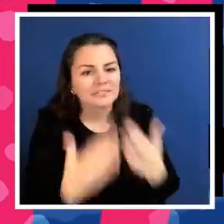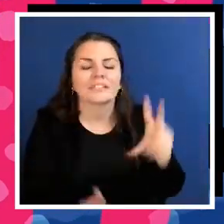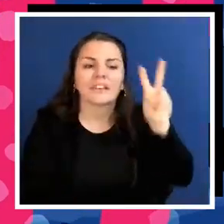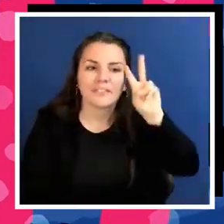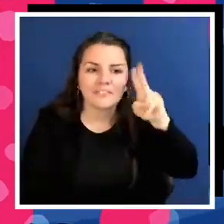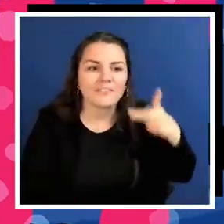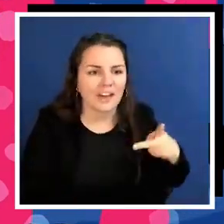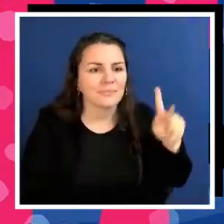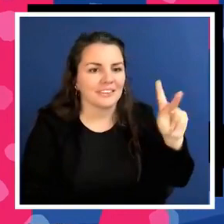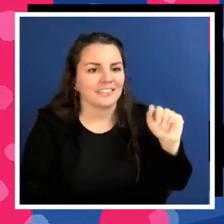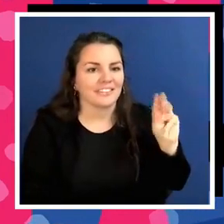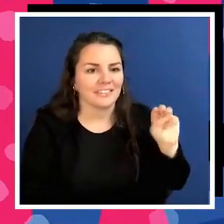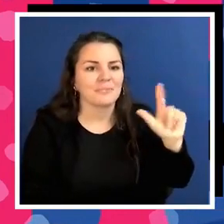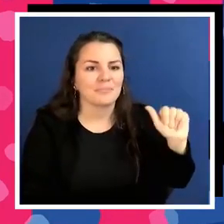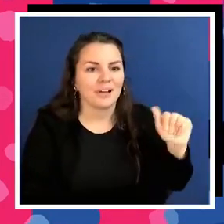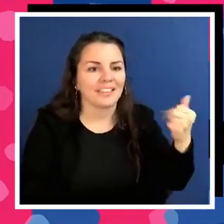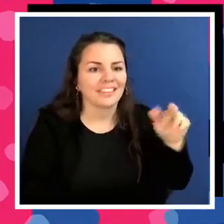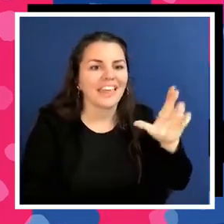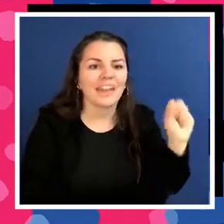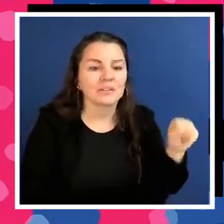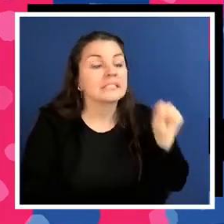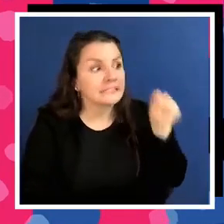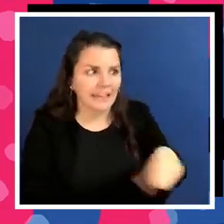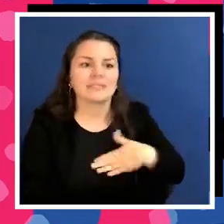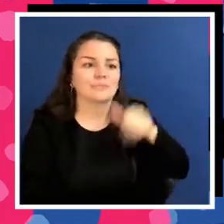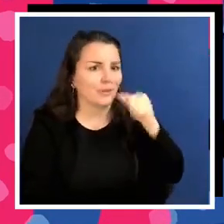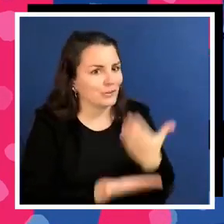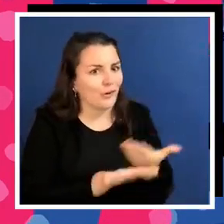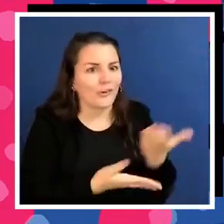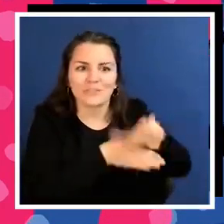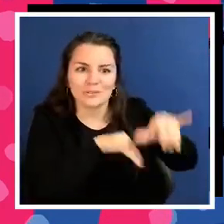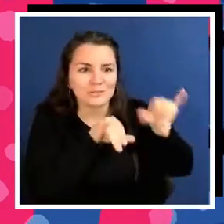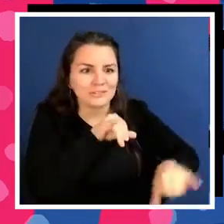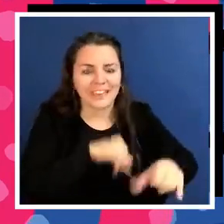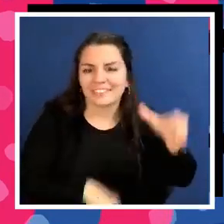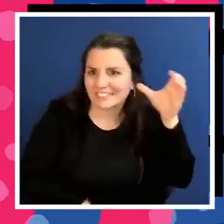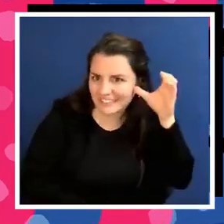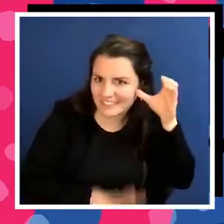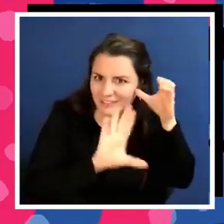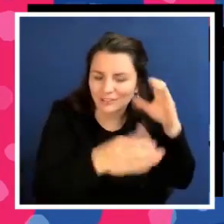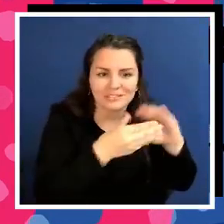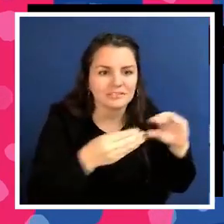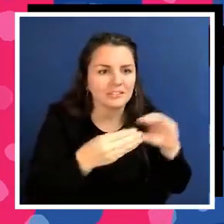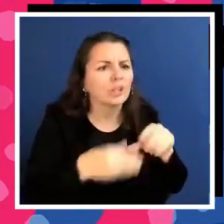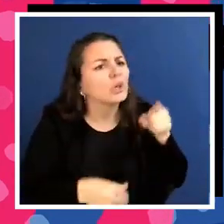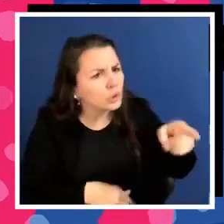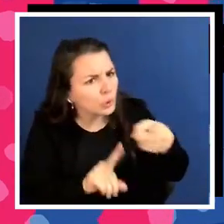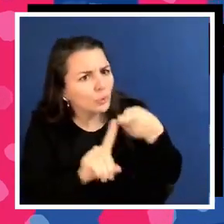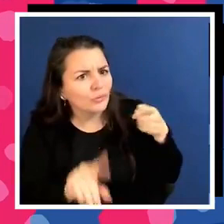THE CHICAGO CHILDREN'S CHOIR! ALSO, SUCH AN ENORMOUS THANK